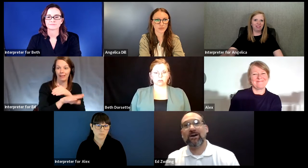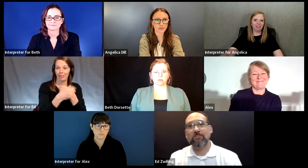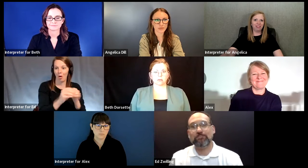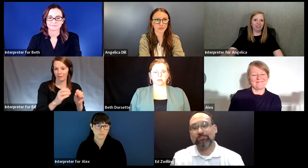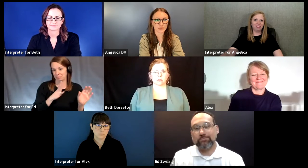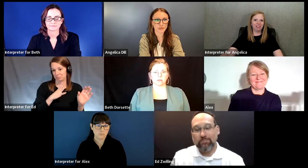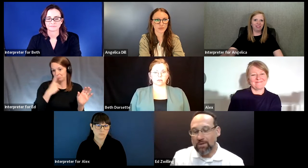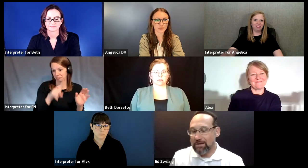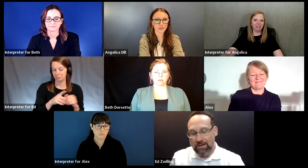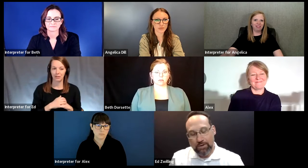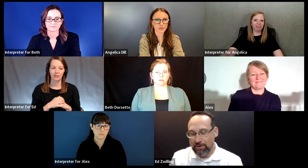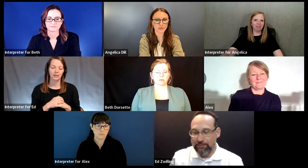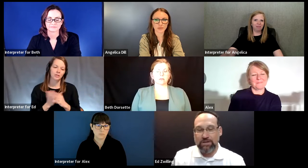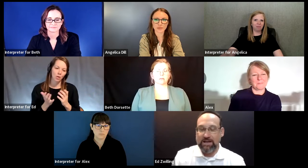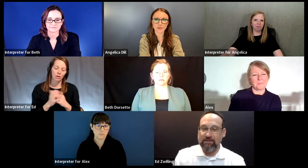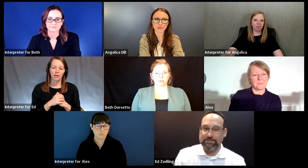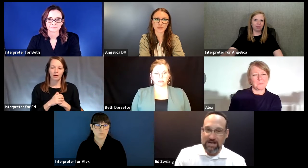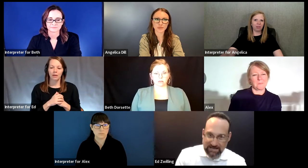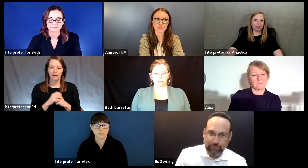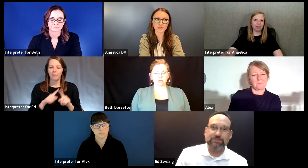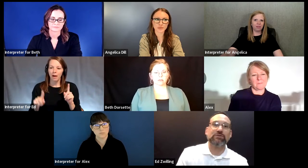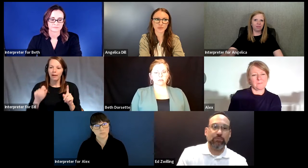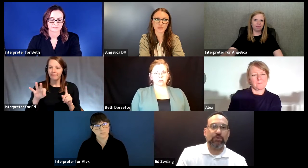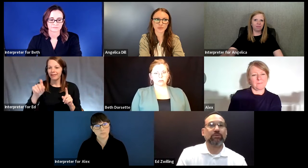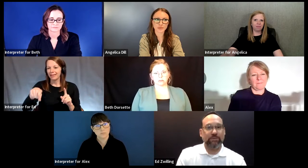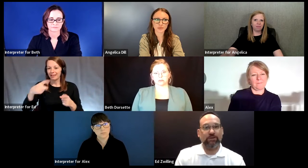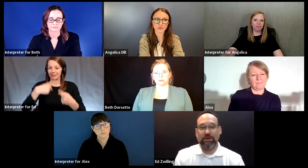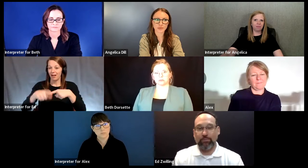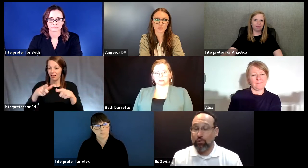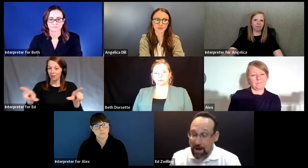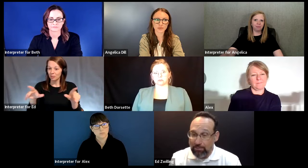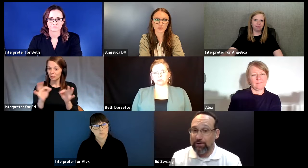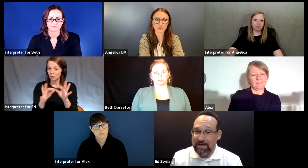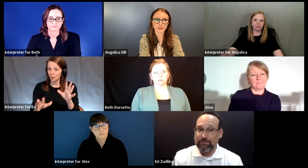But you know if you need to have a sign language interpreter, then you're probably going to